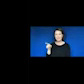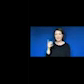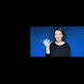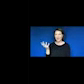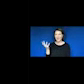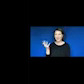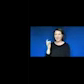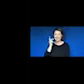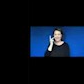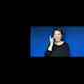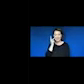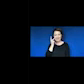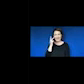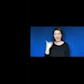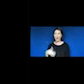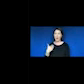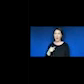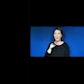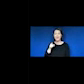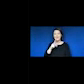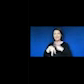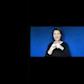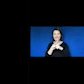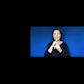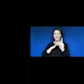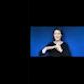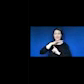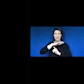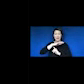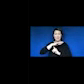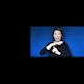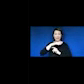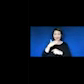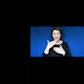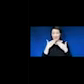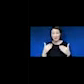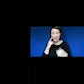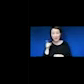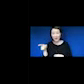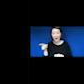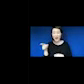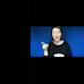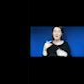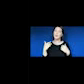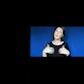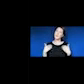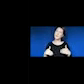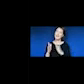To see that these were the types of environments that he could be working in and employed in, was extremely motivating for him.